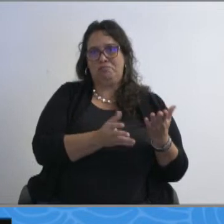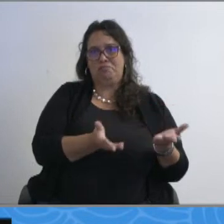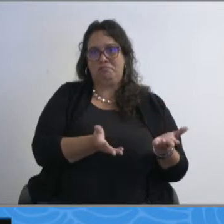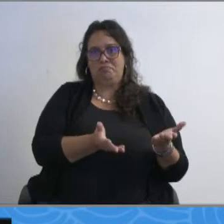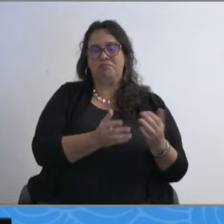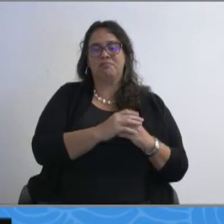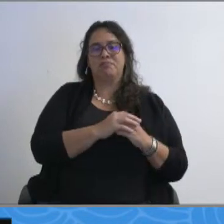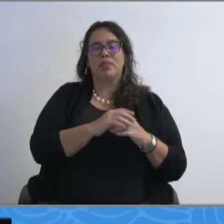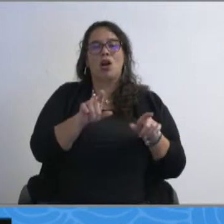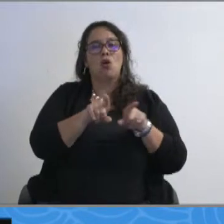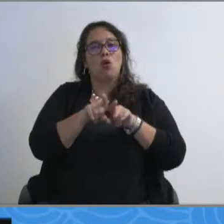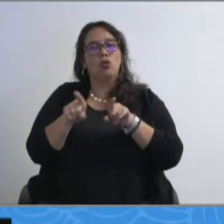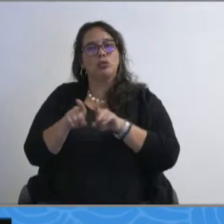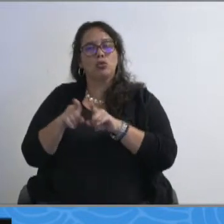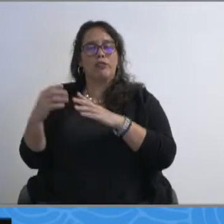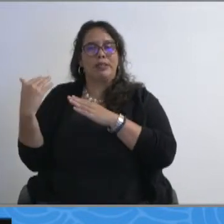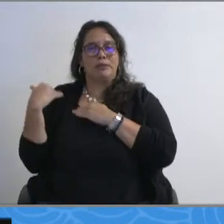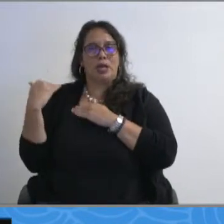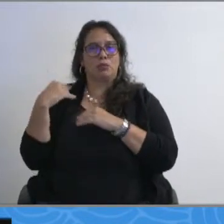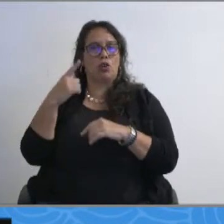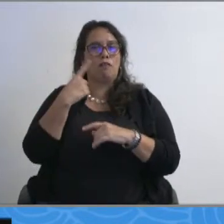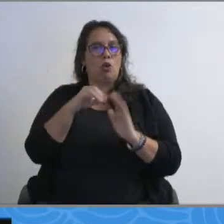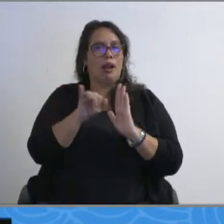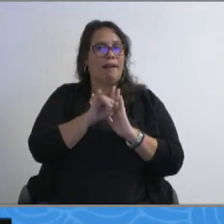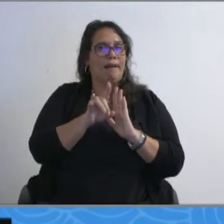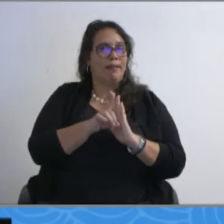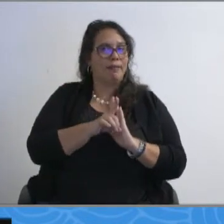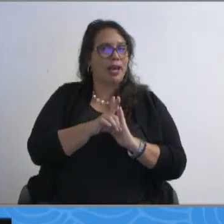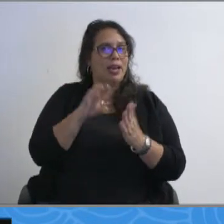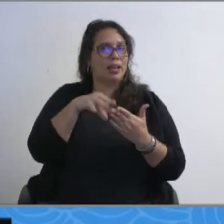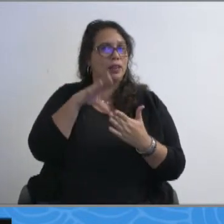They are also responsible for identifying the students